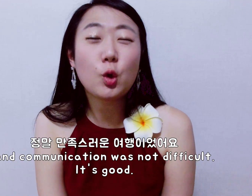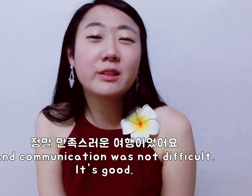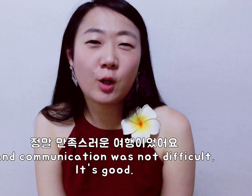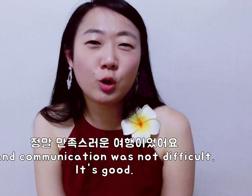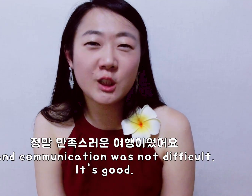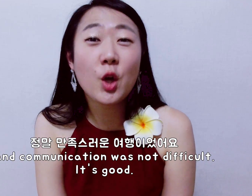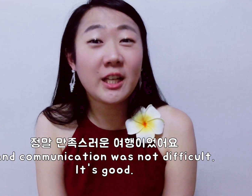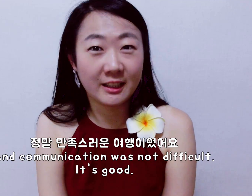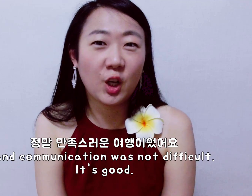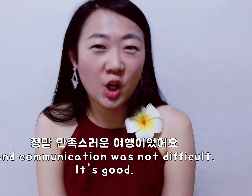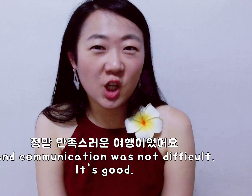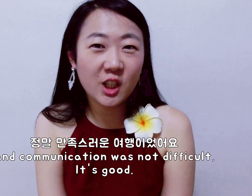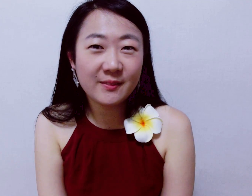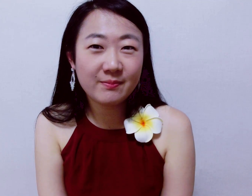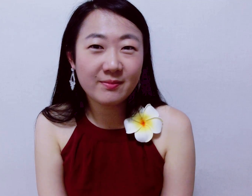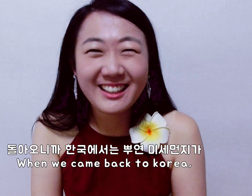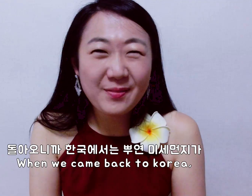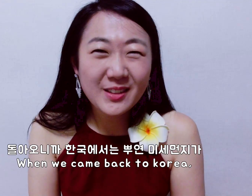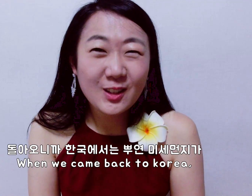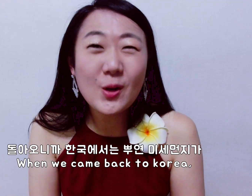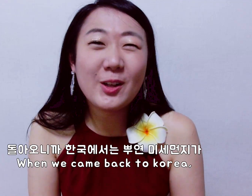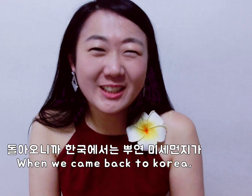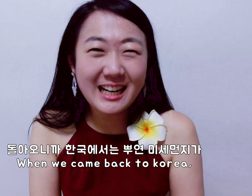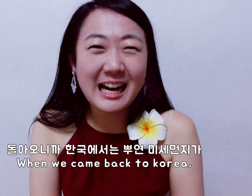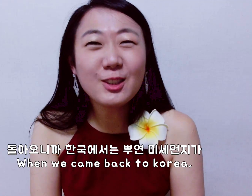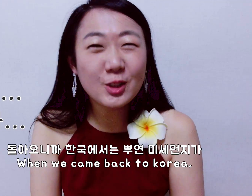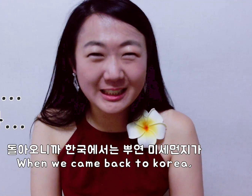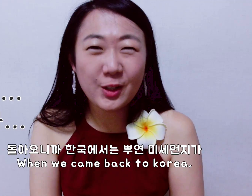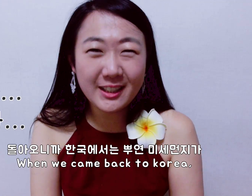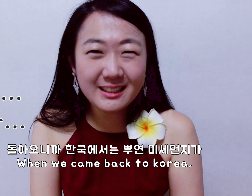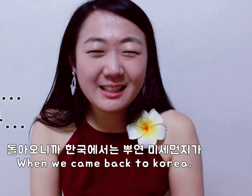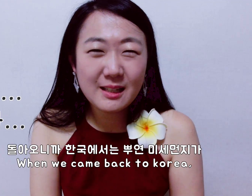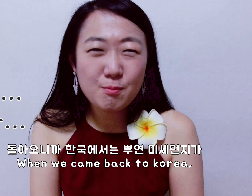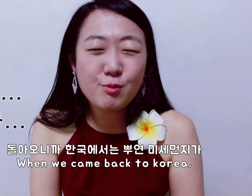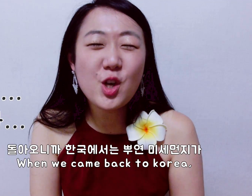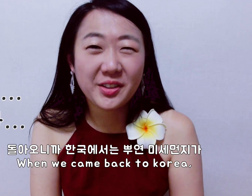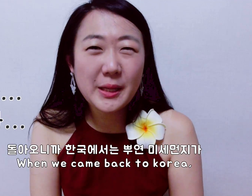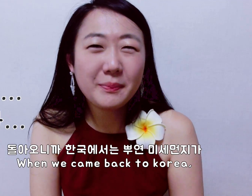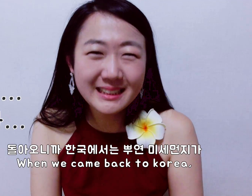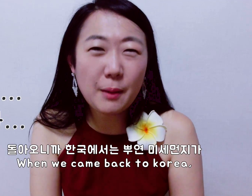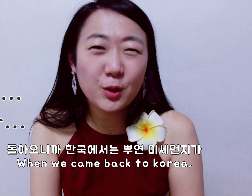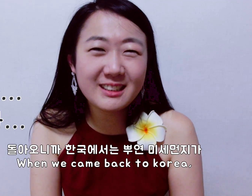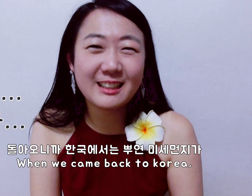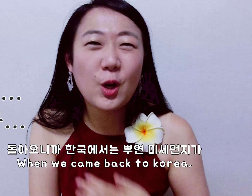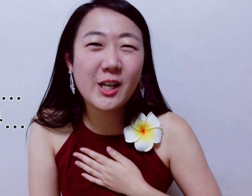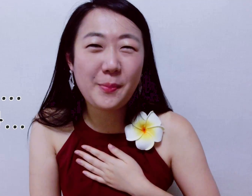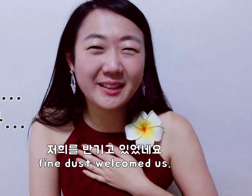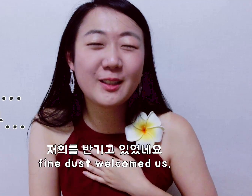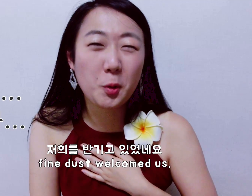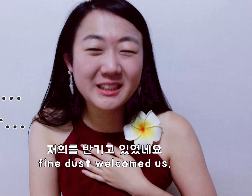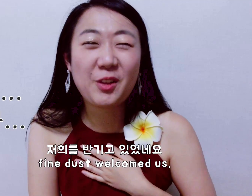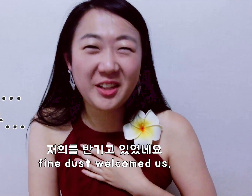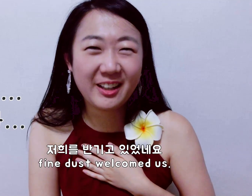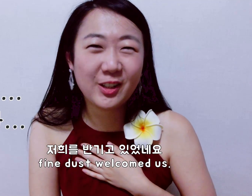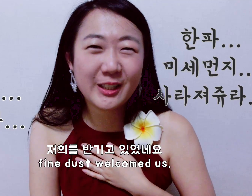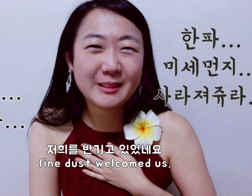so we ordered by pointing the menu. 주문 후에 같이 주문한 지인은 자리를 잡으러 가고 after ordering my friend went to make seat . 저는 계산을 하려고 뒤에서 돈을 세면서 기다리고있었는데 and then i tried to pay for the order. 갑자기... 뭐라고 했지 suddenly what does she said 입모양을 천천히 the owner slowly talking something.